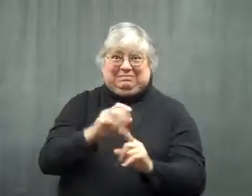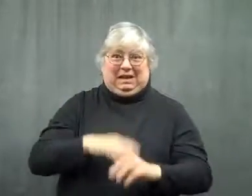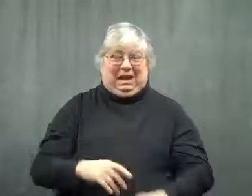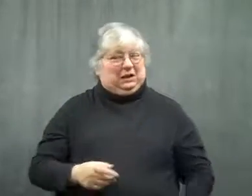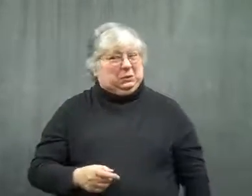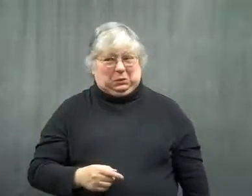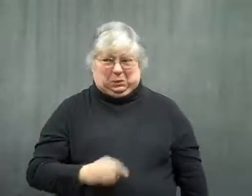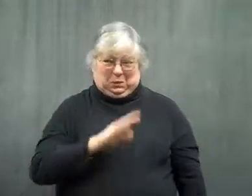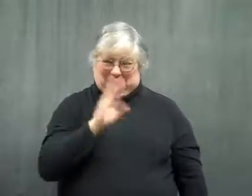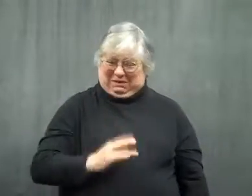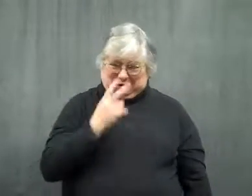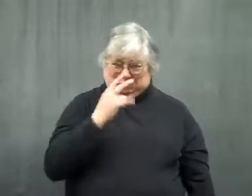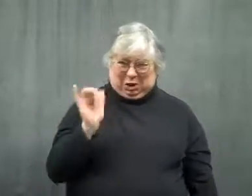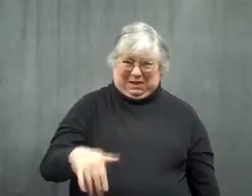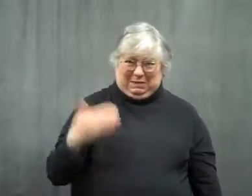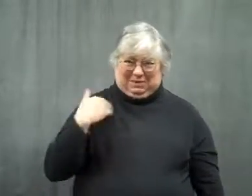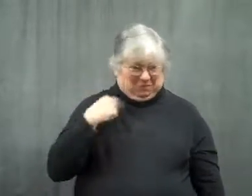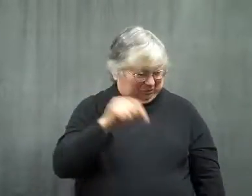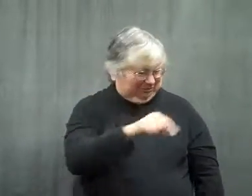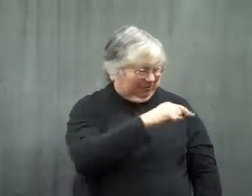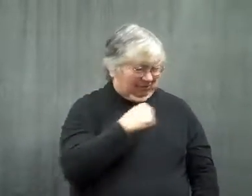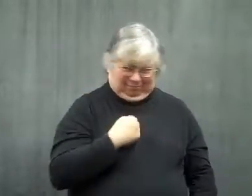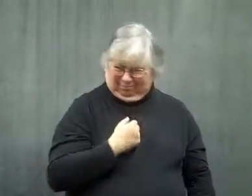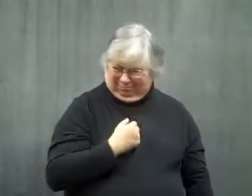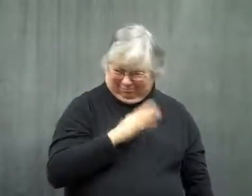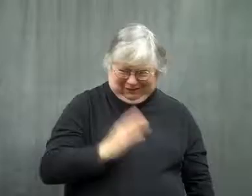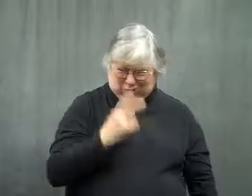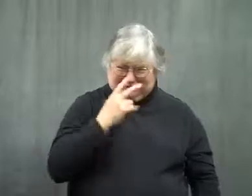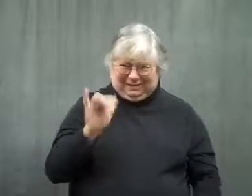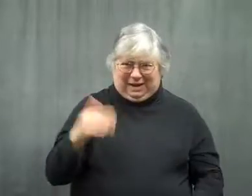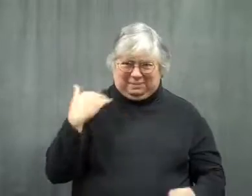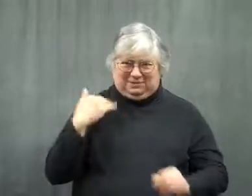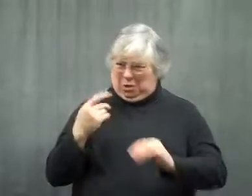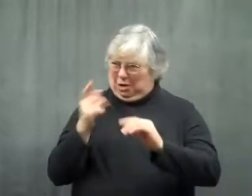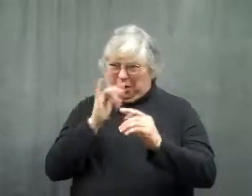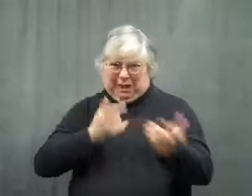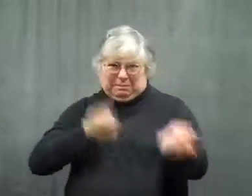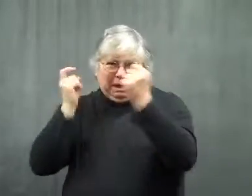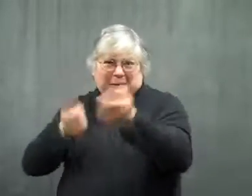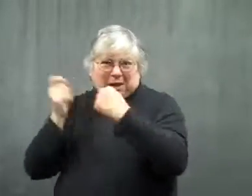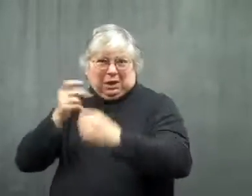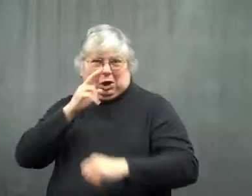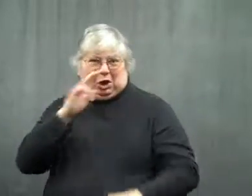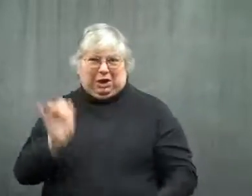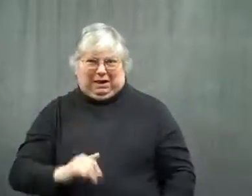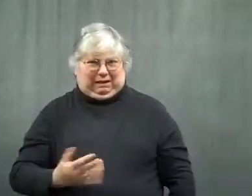She said she and others had never seen anything like that, rifle sights on the map.